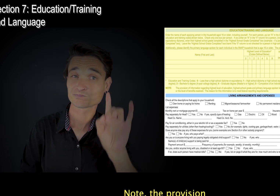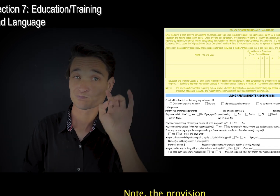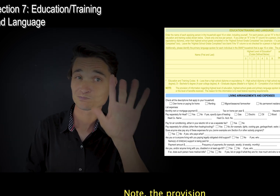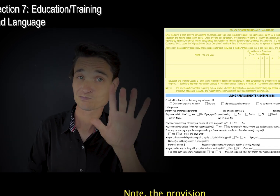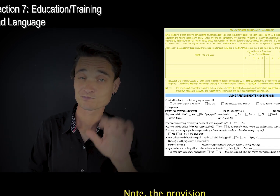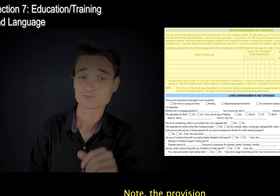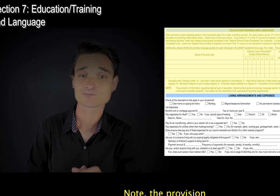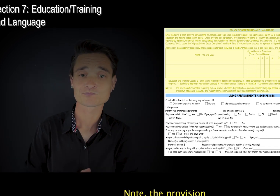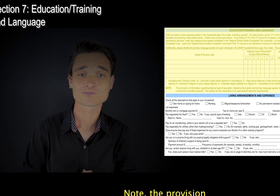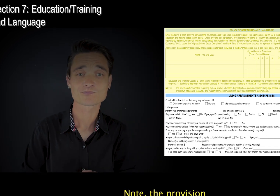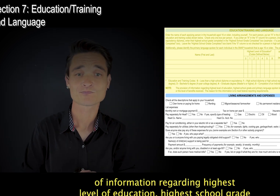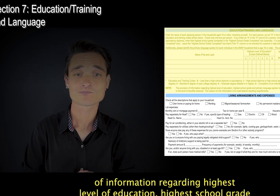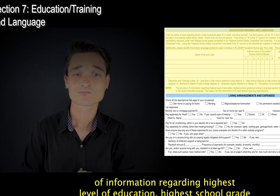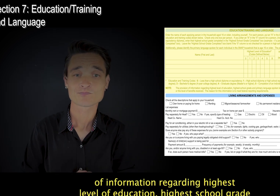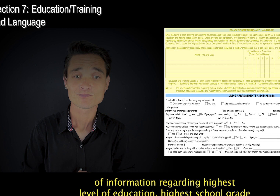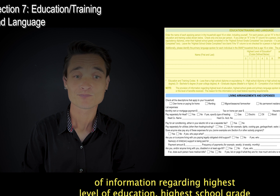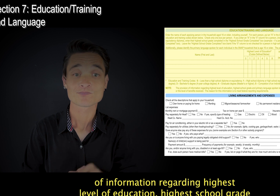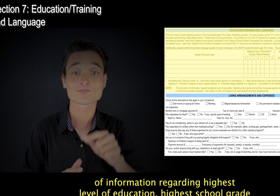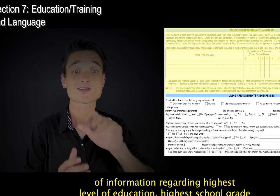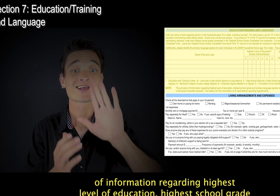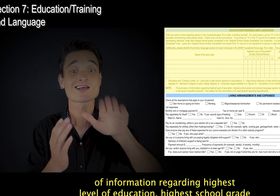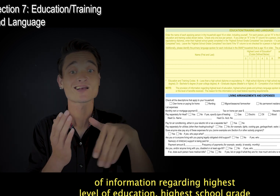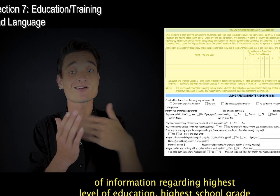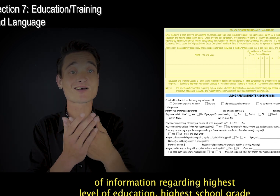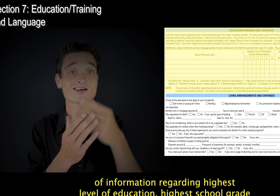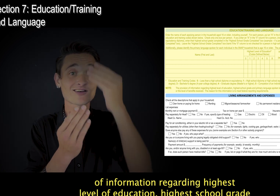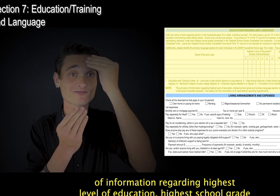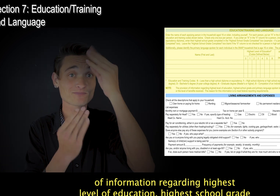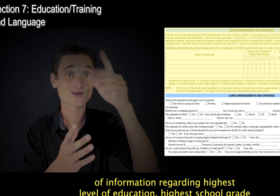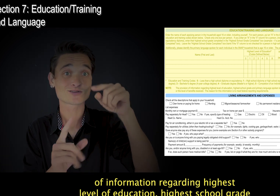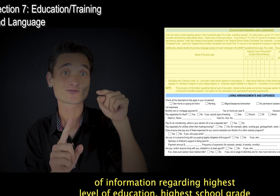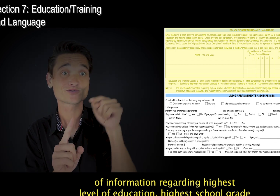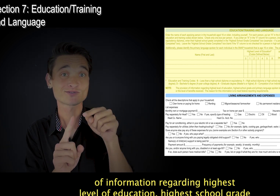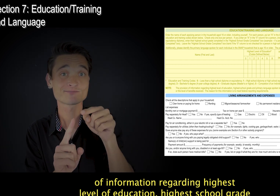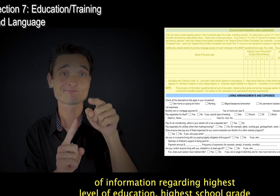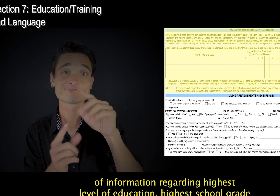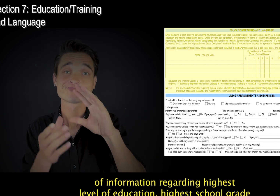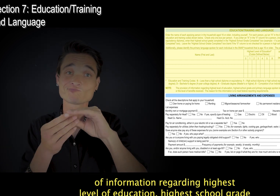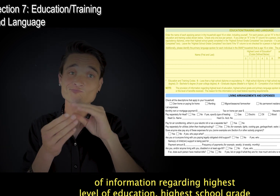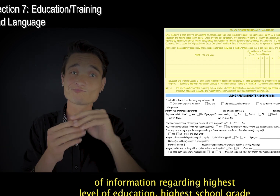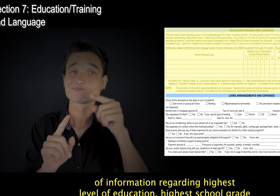Note, the provision of information regarding highest level of education, highest school grade